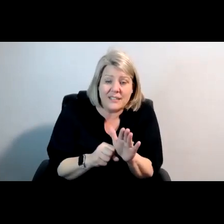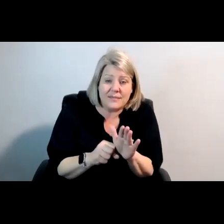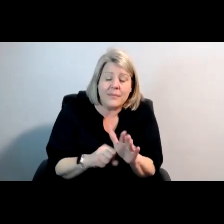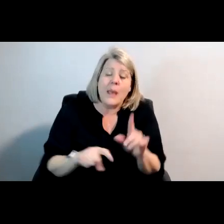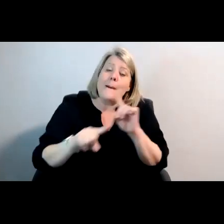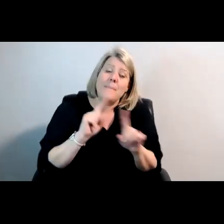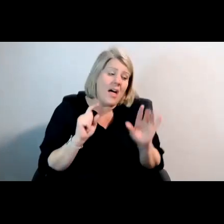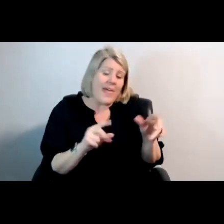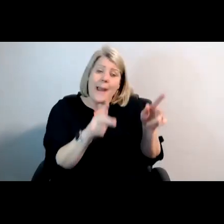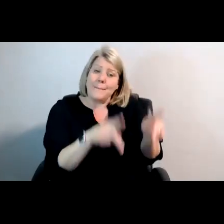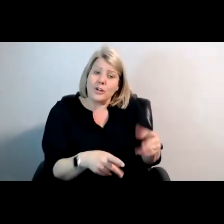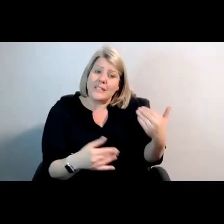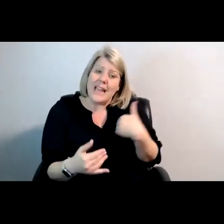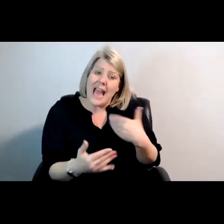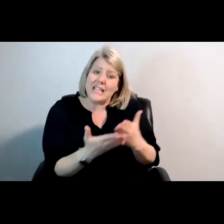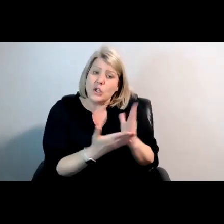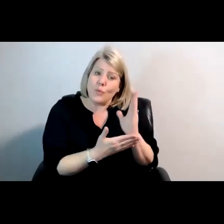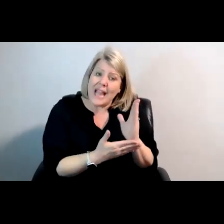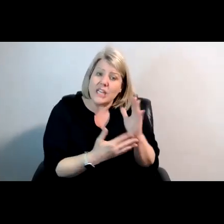to choose the people who are working with them as well.